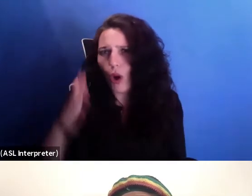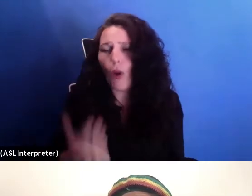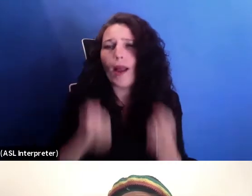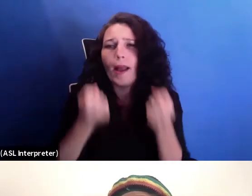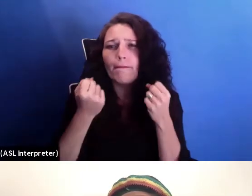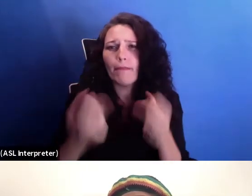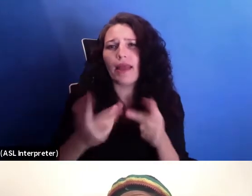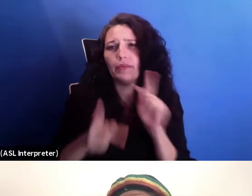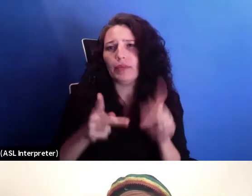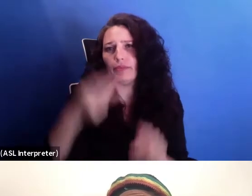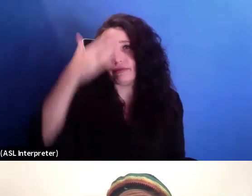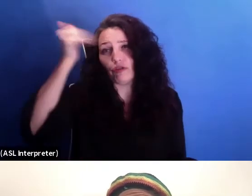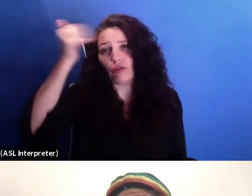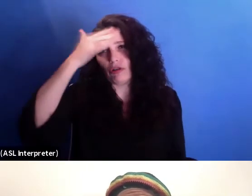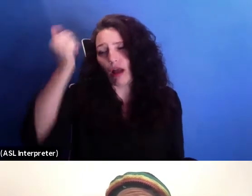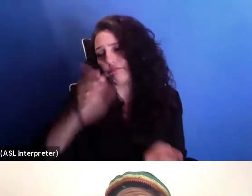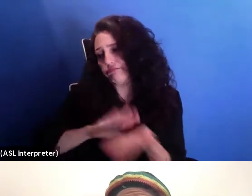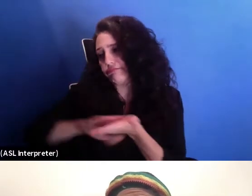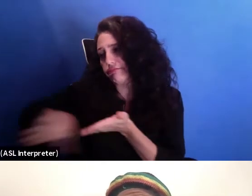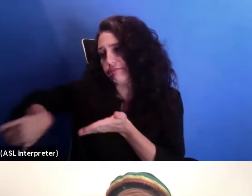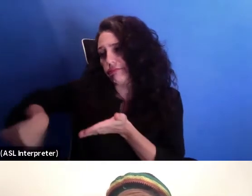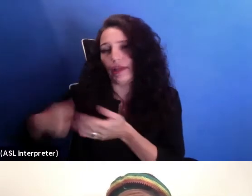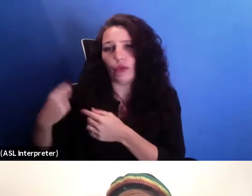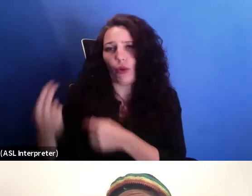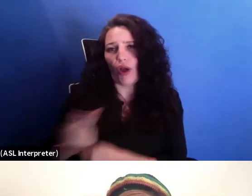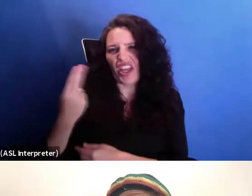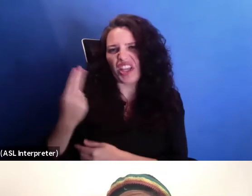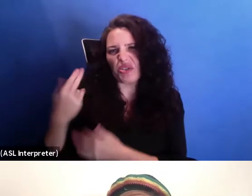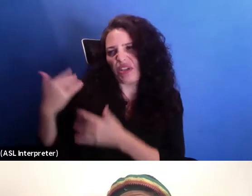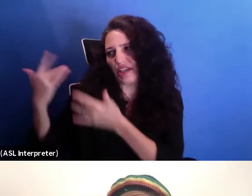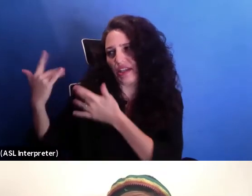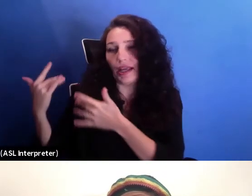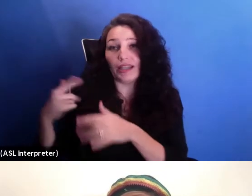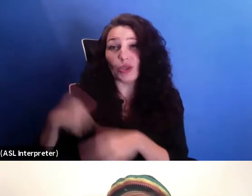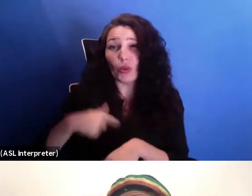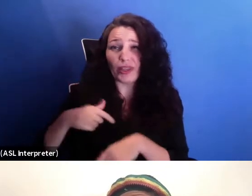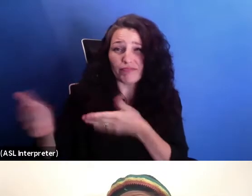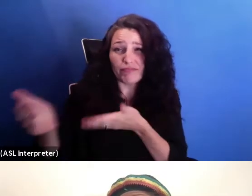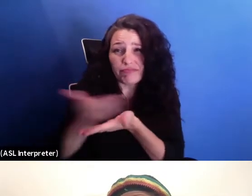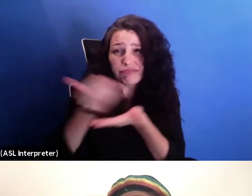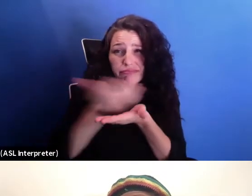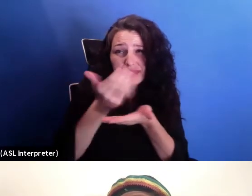to kind of pull together the archival, was just sort of a symptom of that,